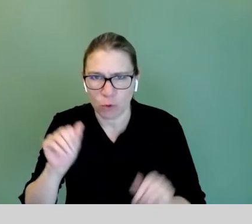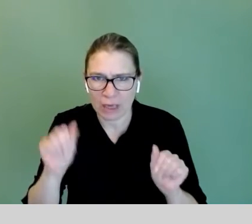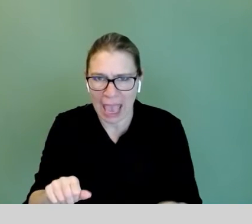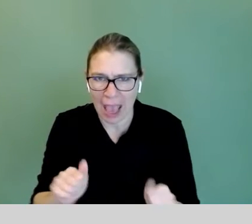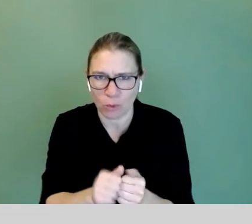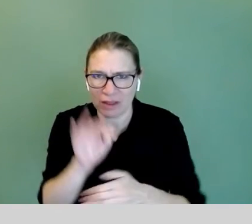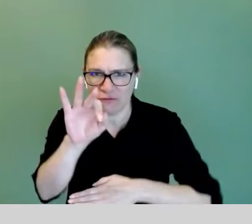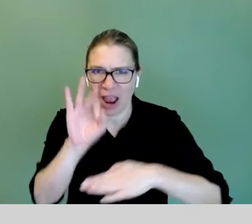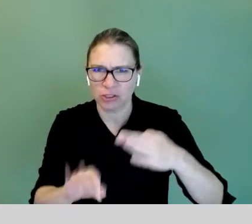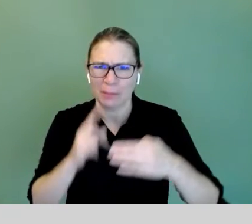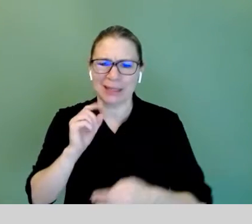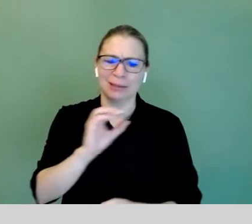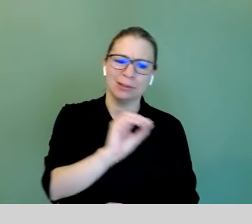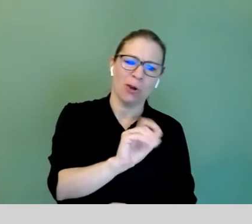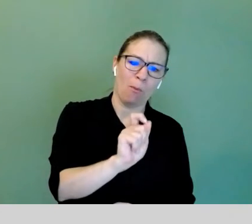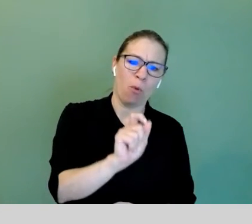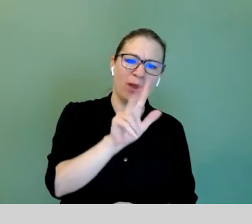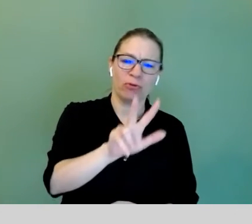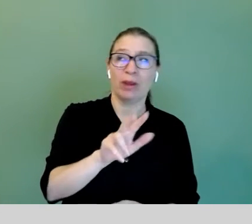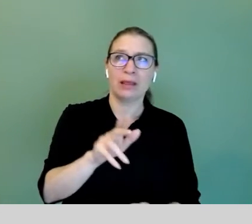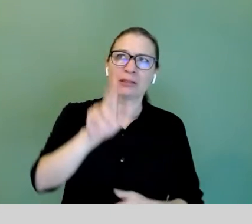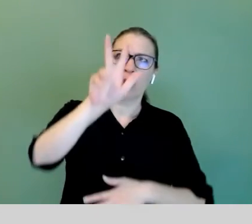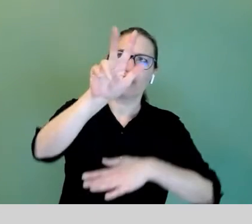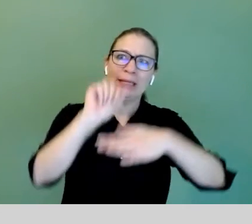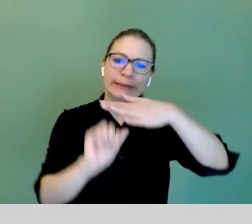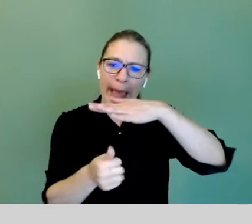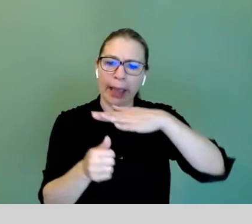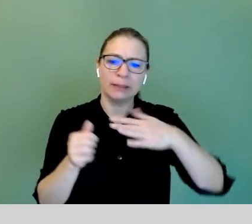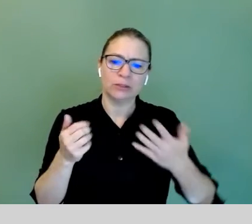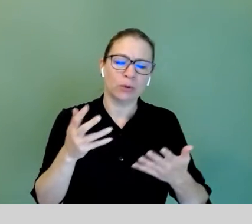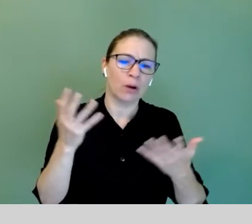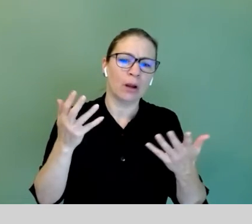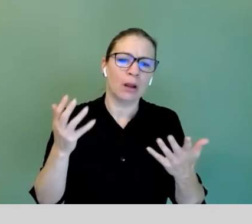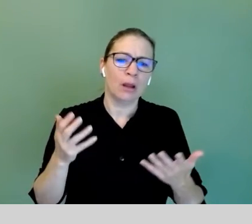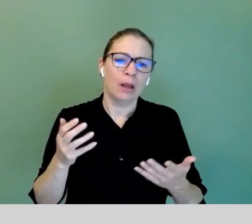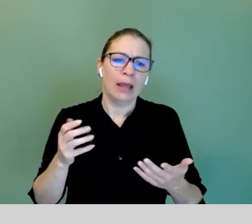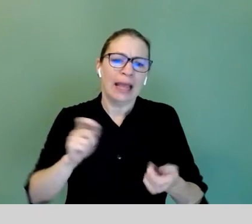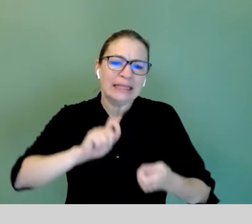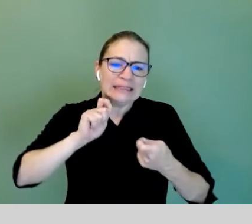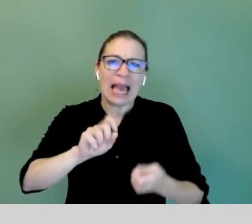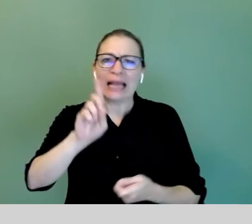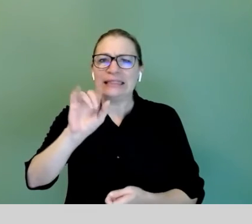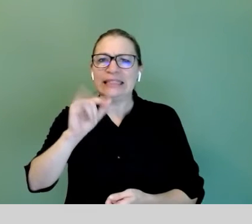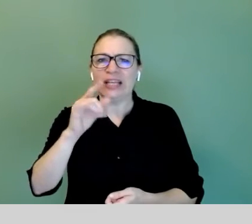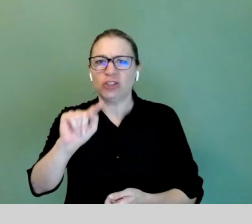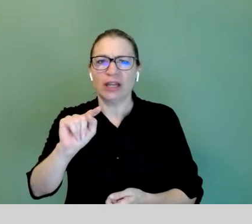if you can do it with fractions, because 0.3, okay, that's three times, or 0.3 that can be written exactly.